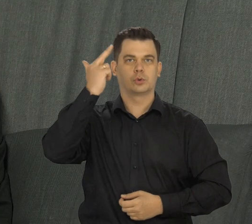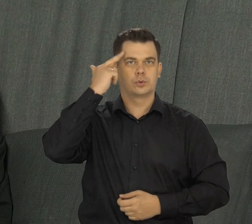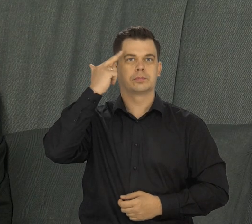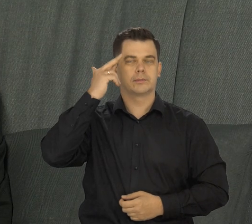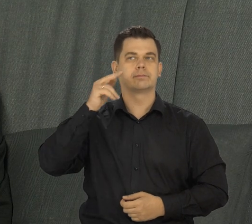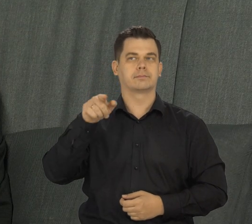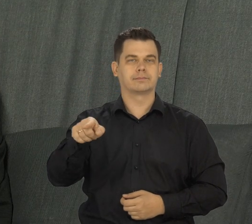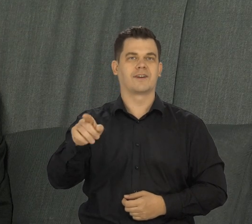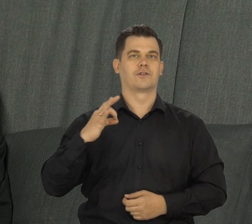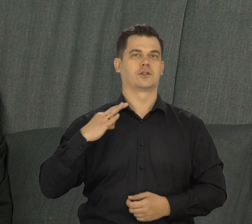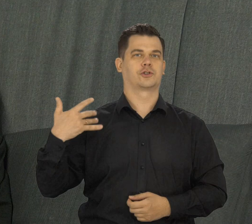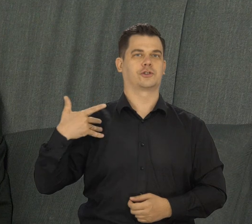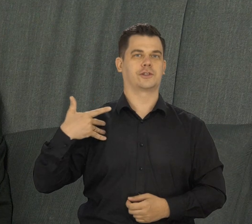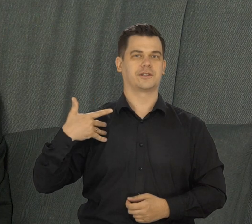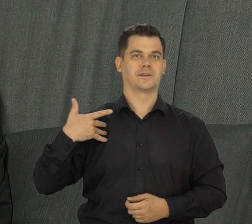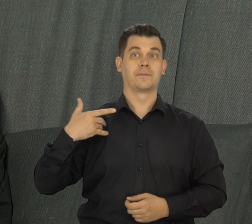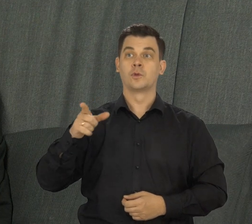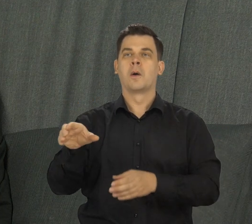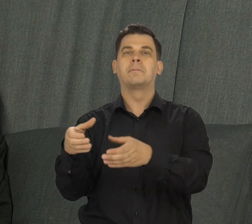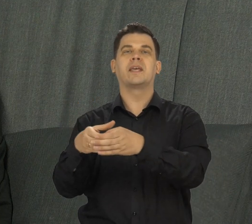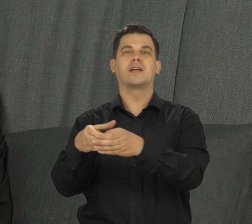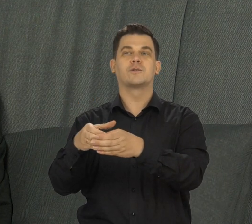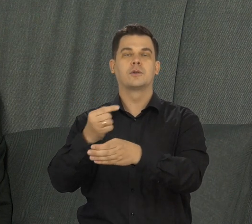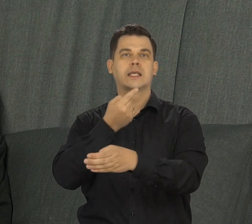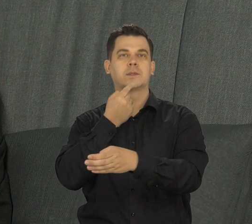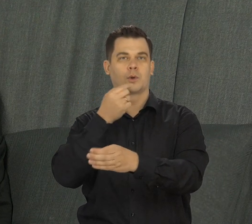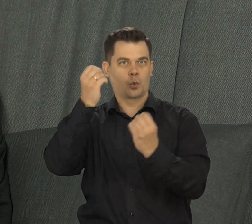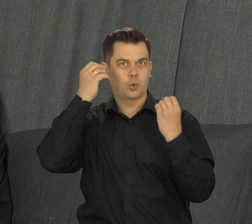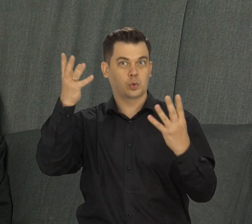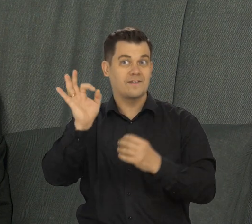The moment I looked at the deaf community From the perspective of a minority language and culture,